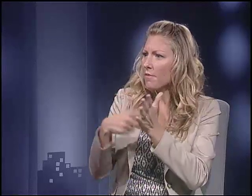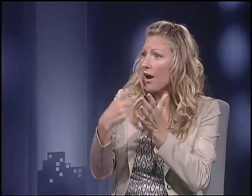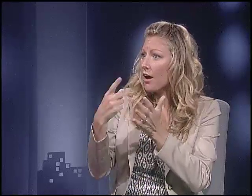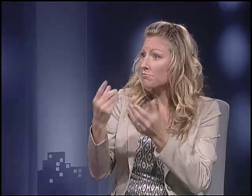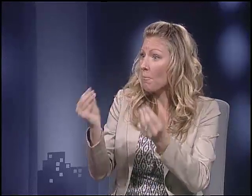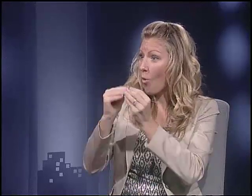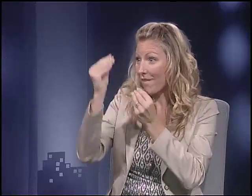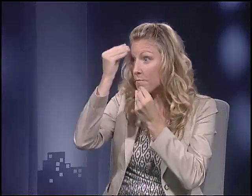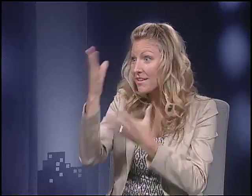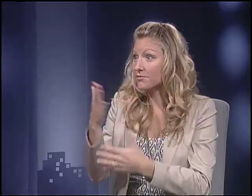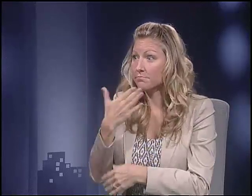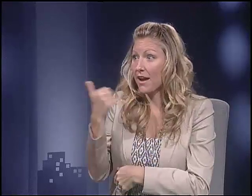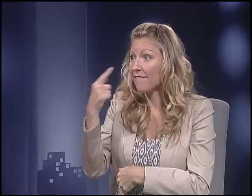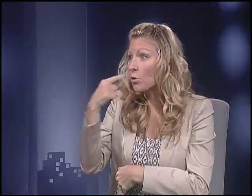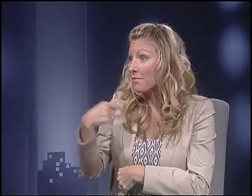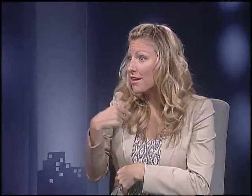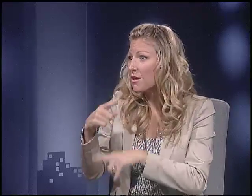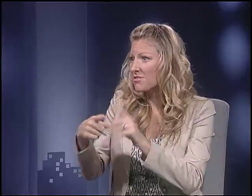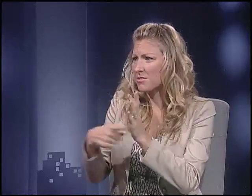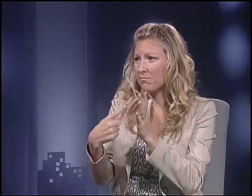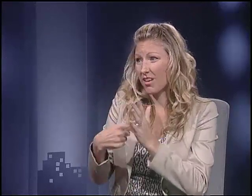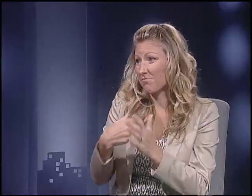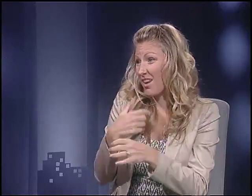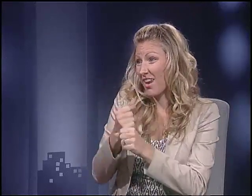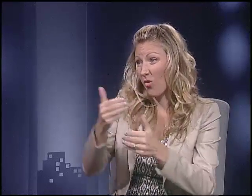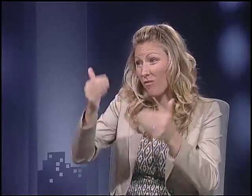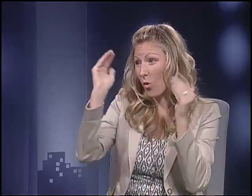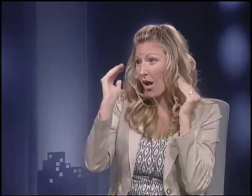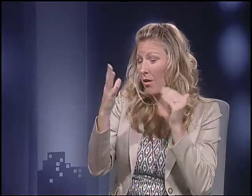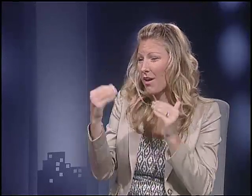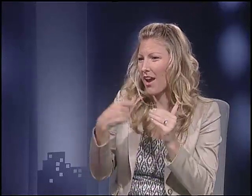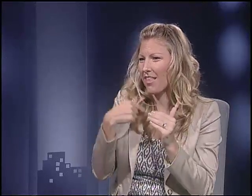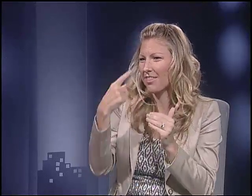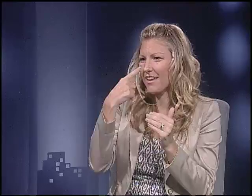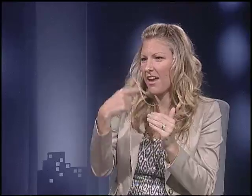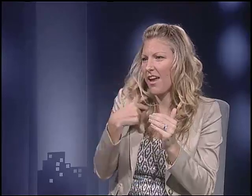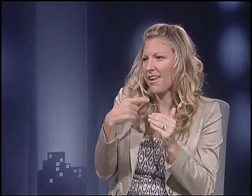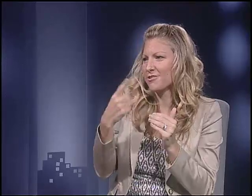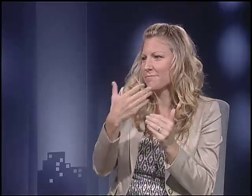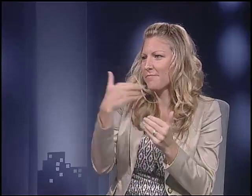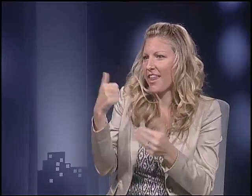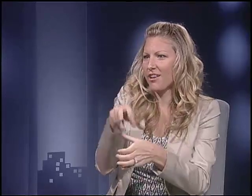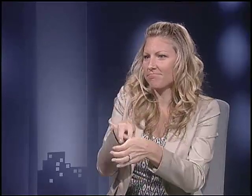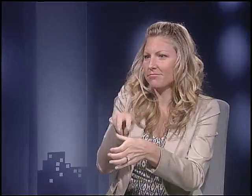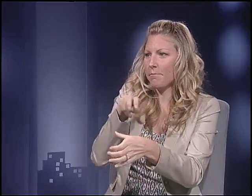And sometimes, more information is better for me but sometimes, I get overwhelmed with all of the information.